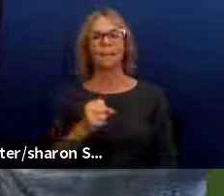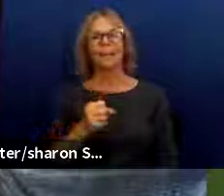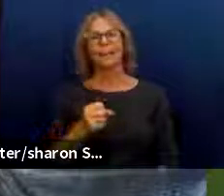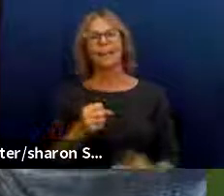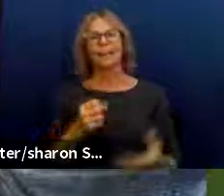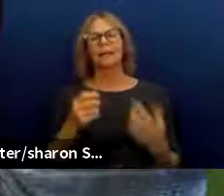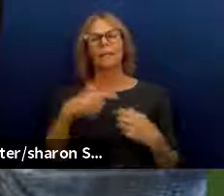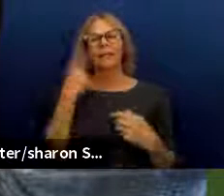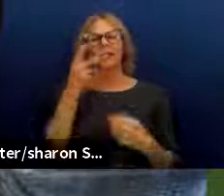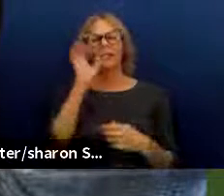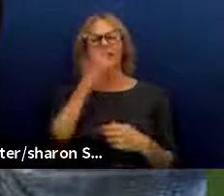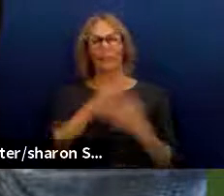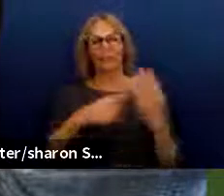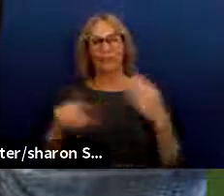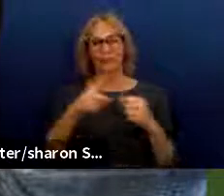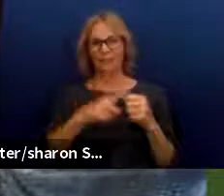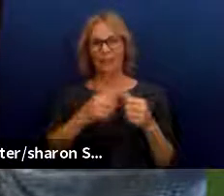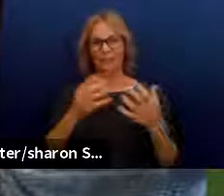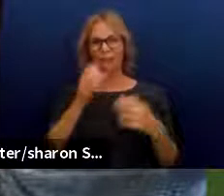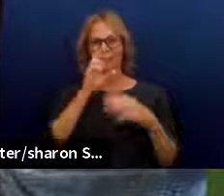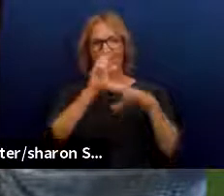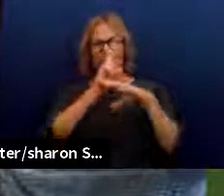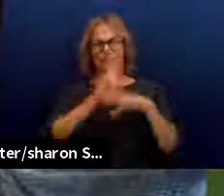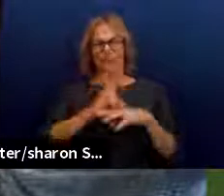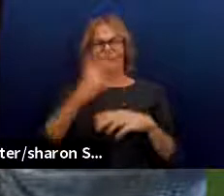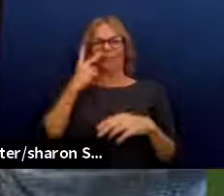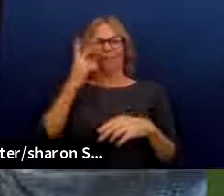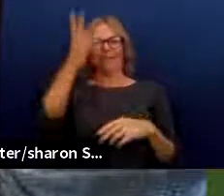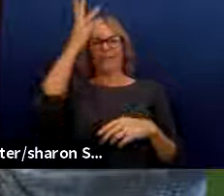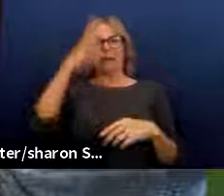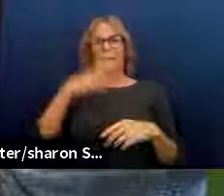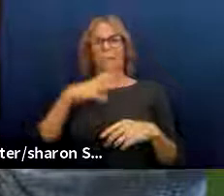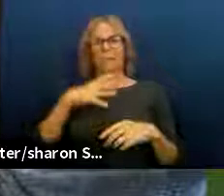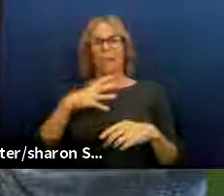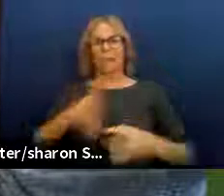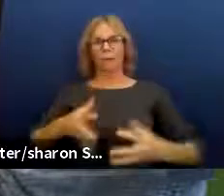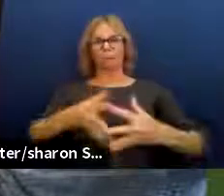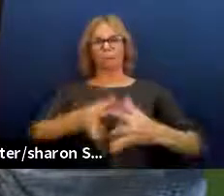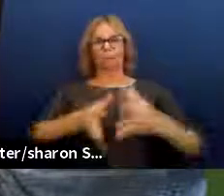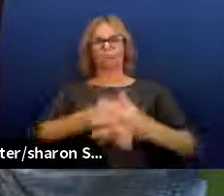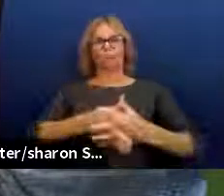little strange to some of you at first, because you might not be used to seeing a man be pregnant and, you know, give birth to his